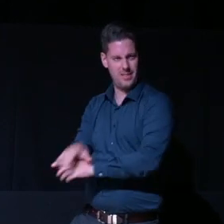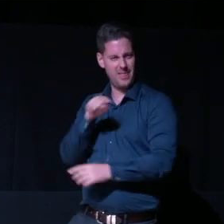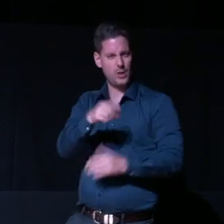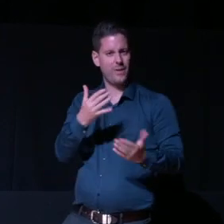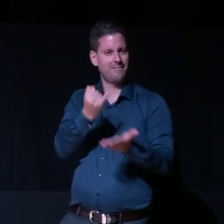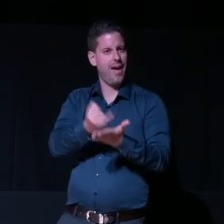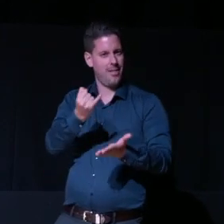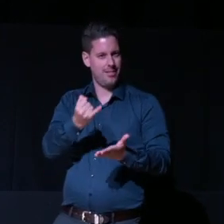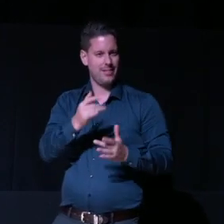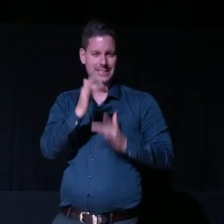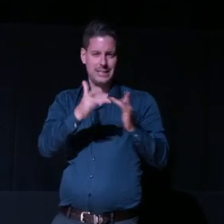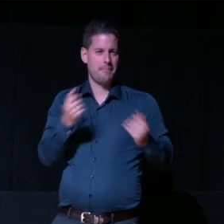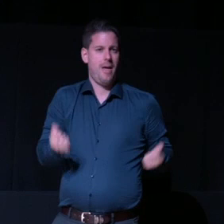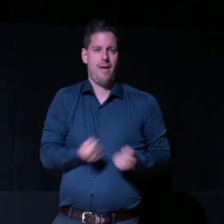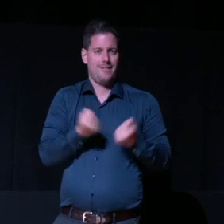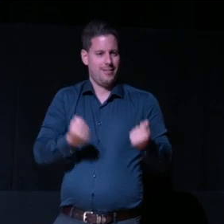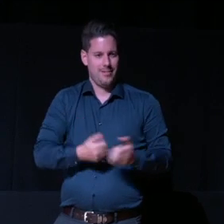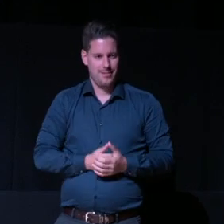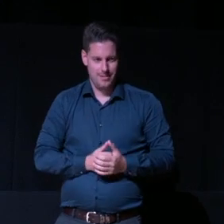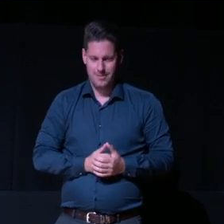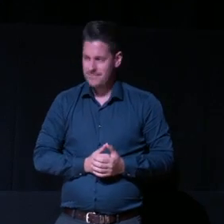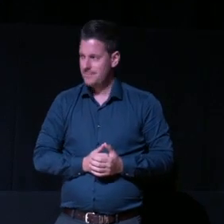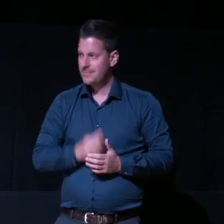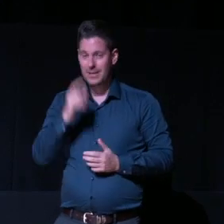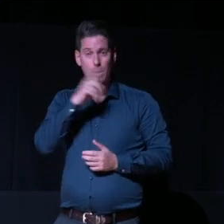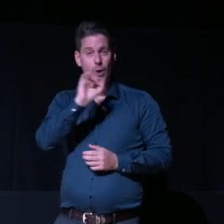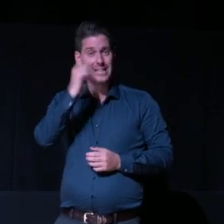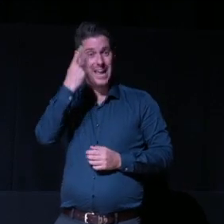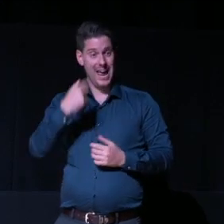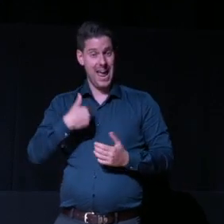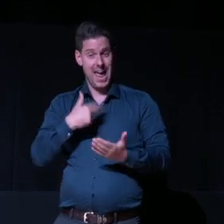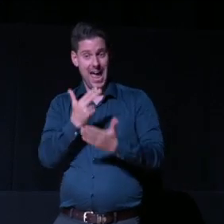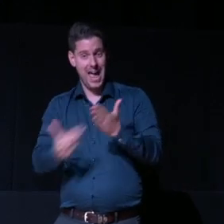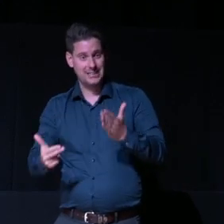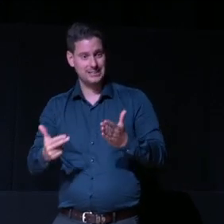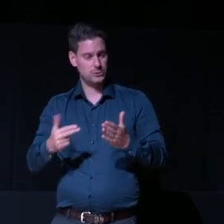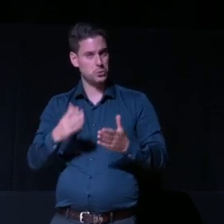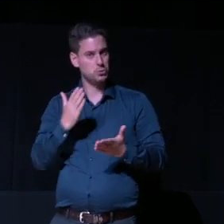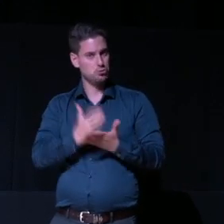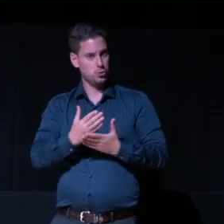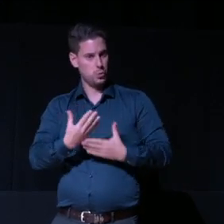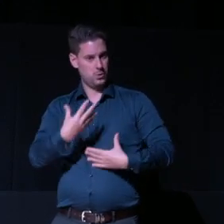And I don't think people understand how much artists and individuals take that on. We read all of that.